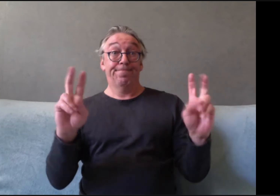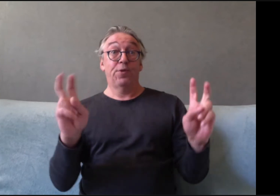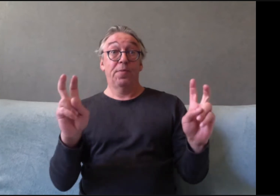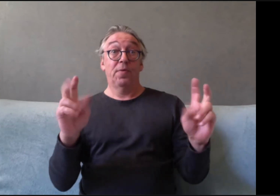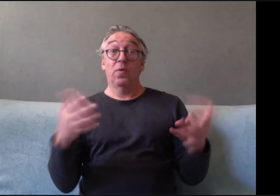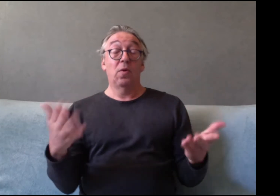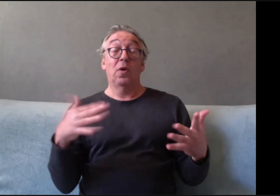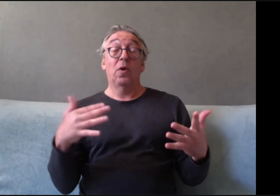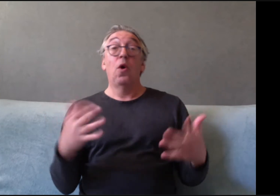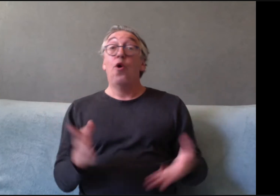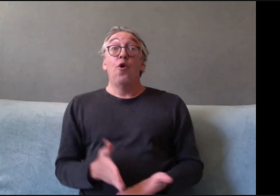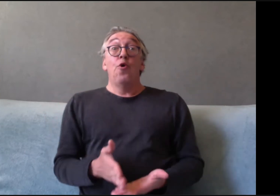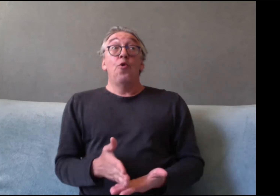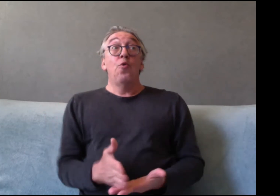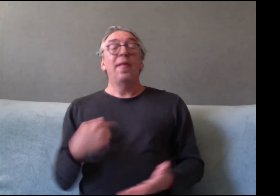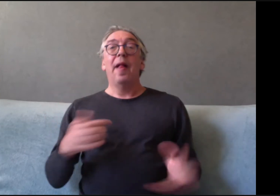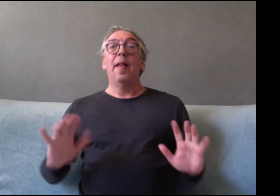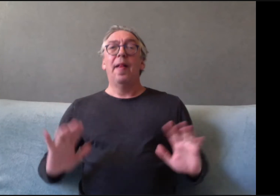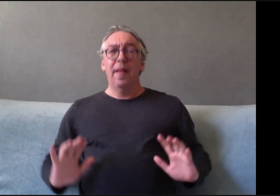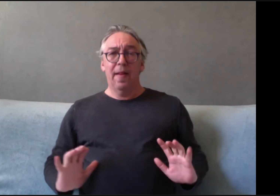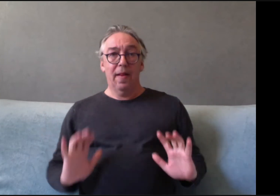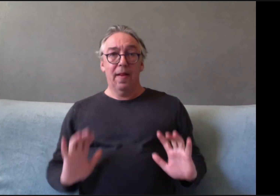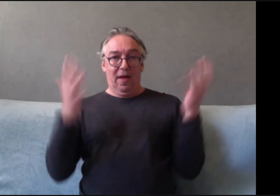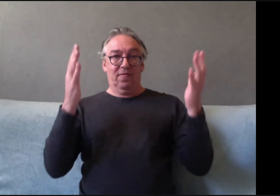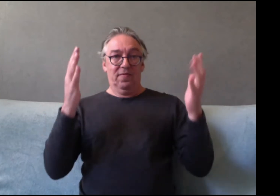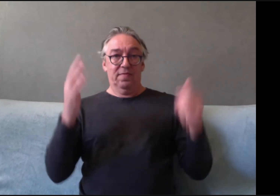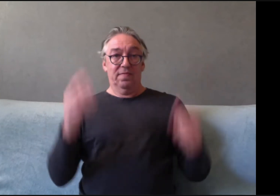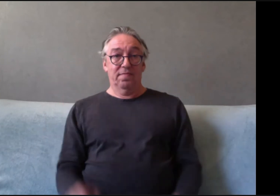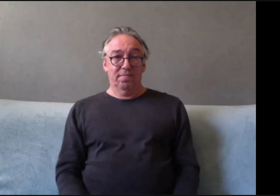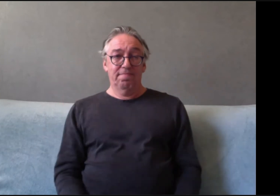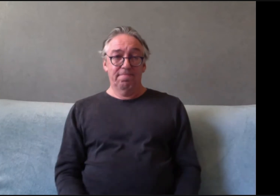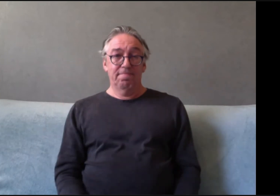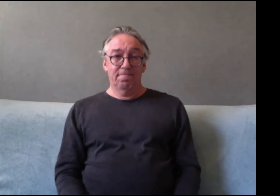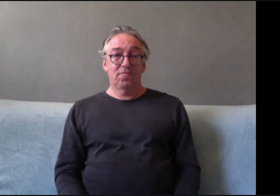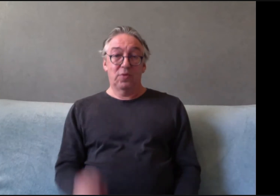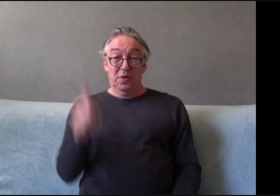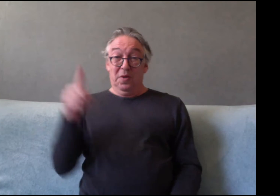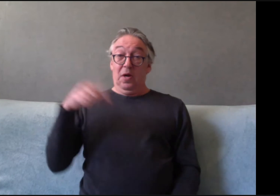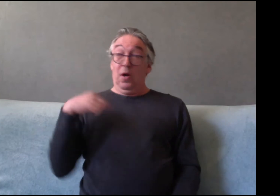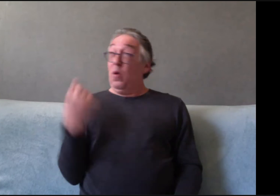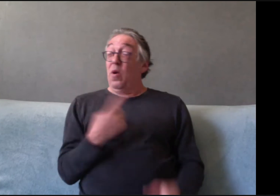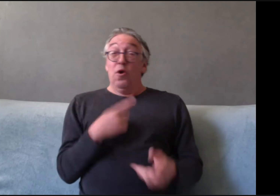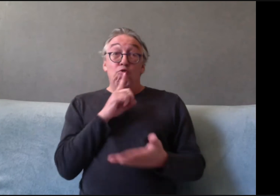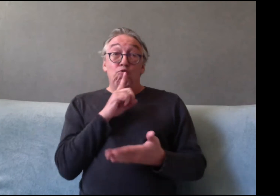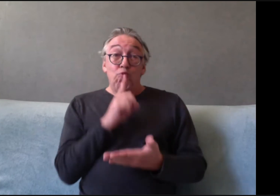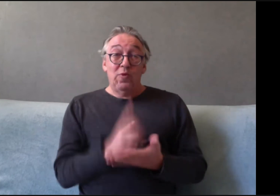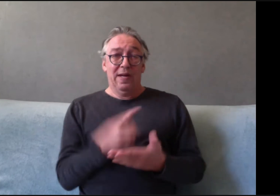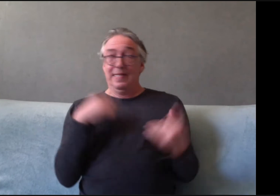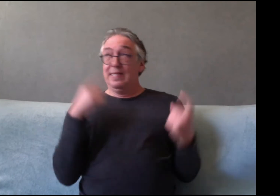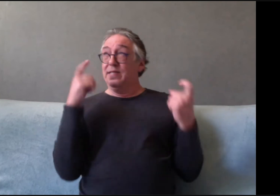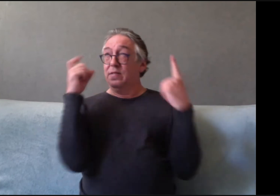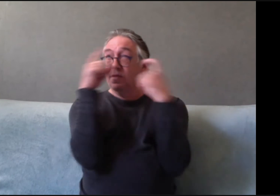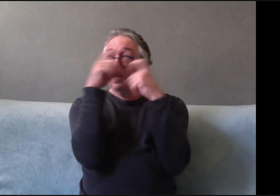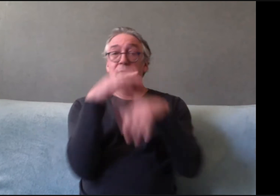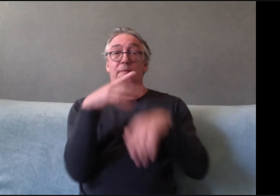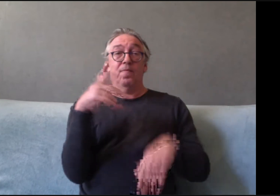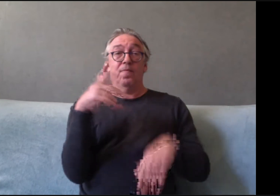Scientist society published a worrying and dangerous document and protocol